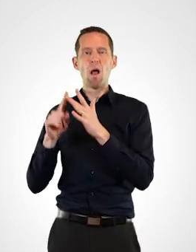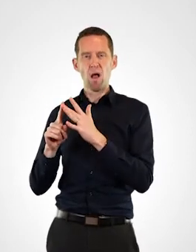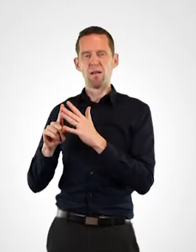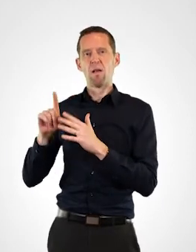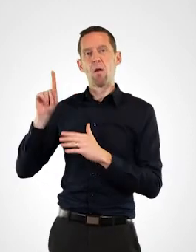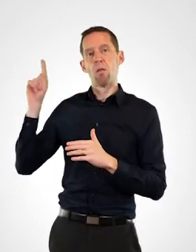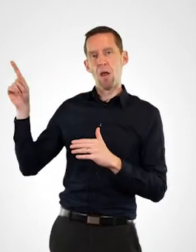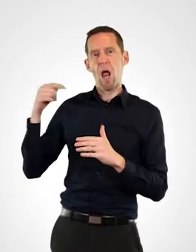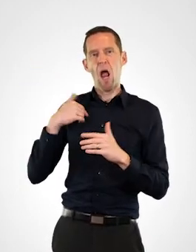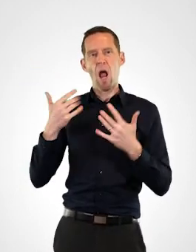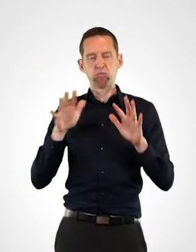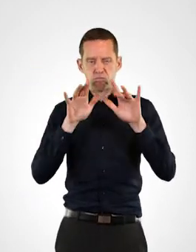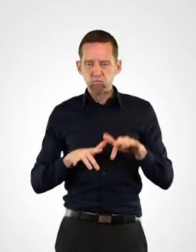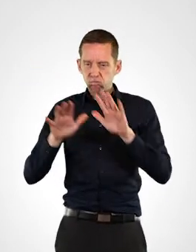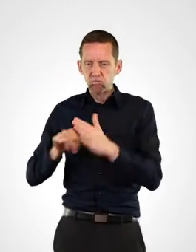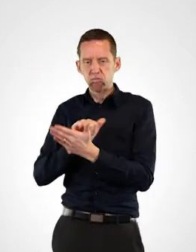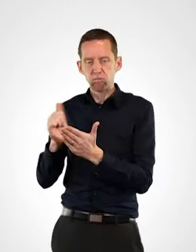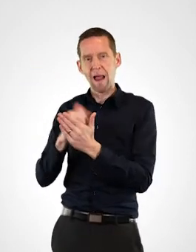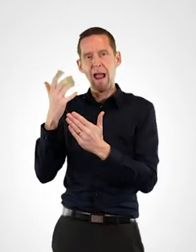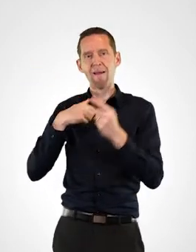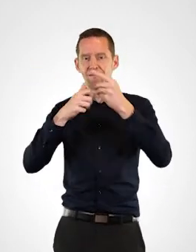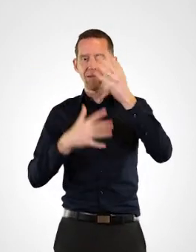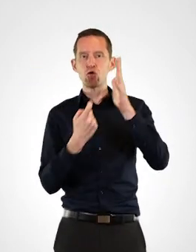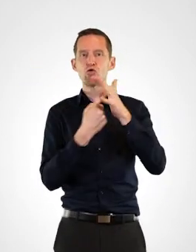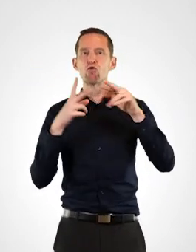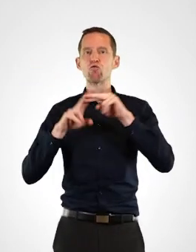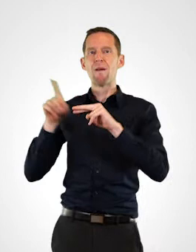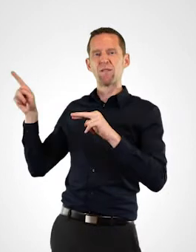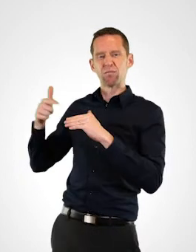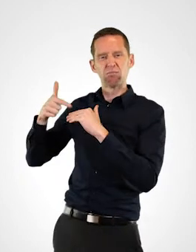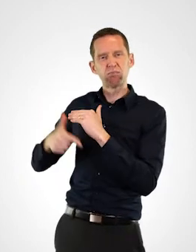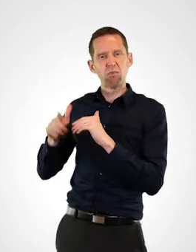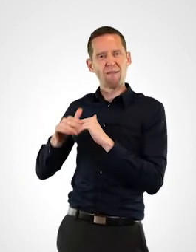in a number of publications and they're cited in our references.